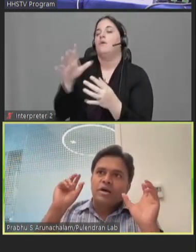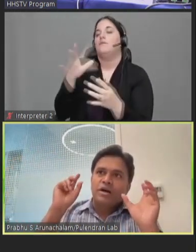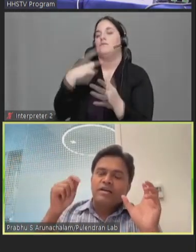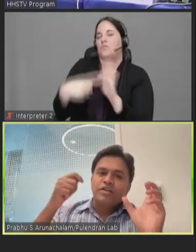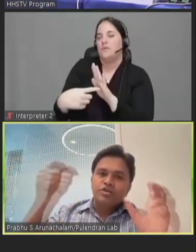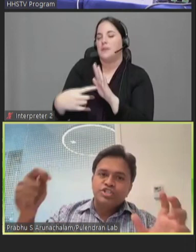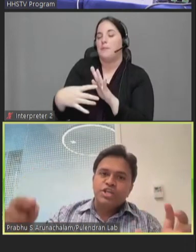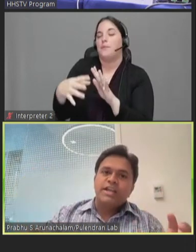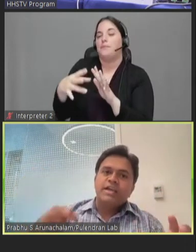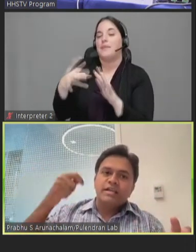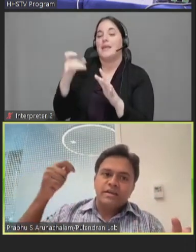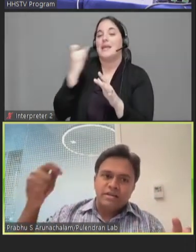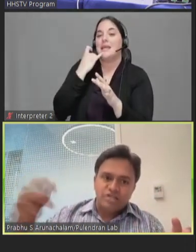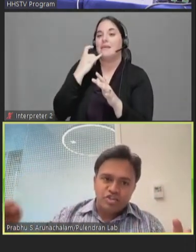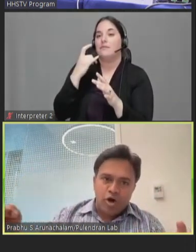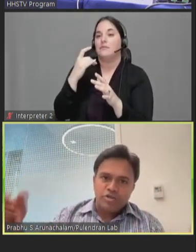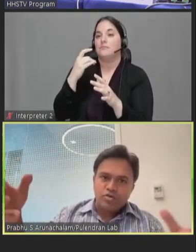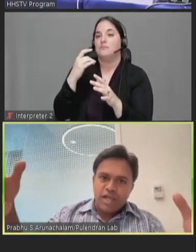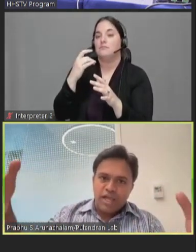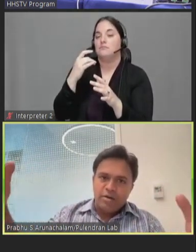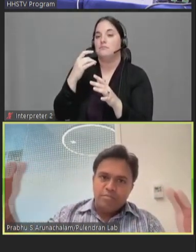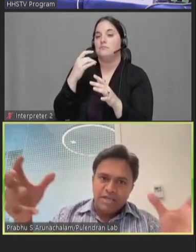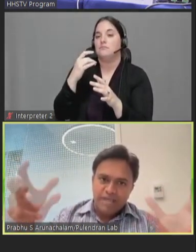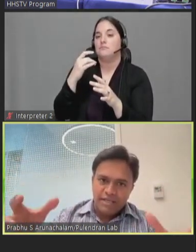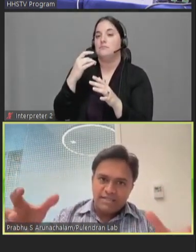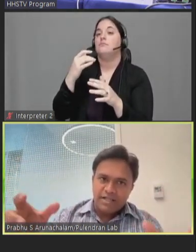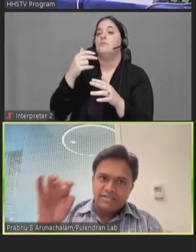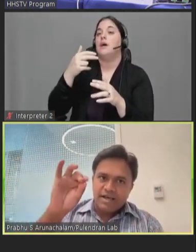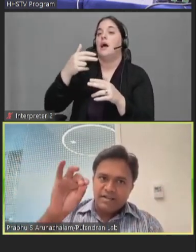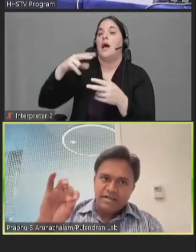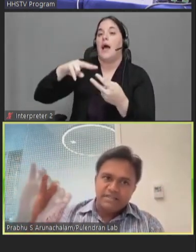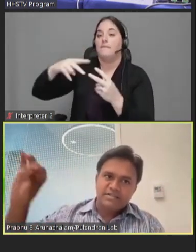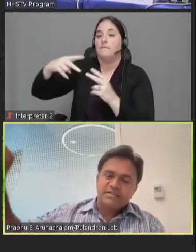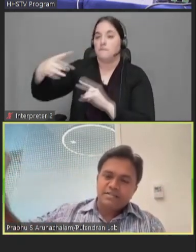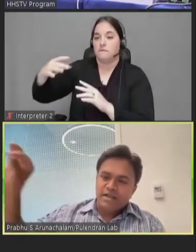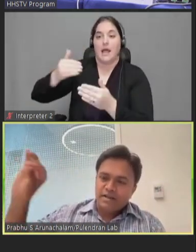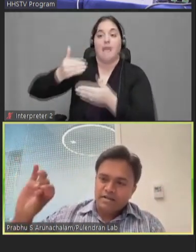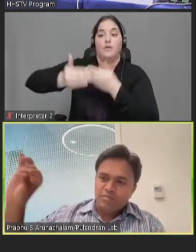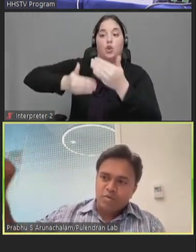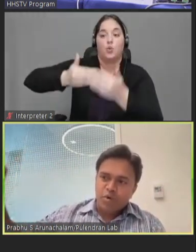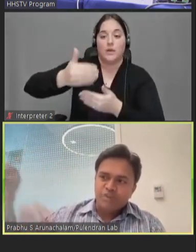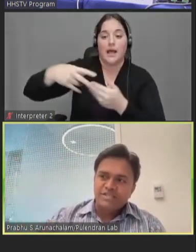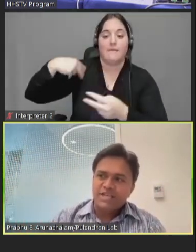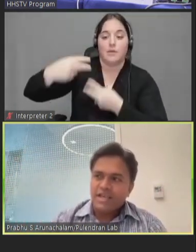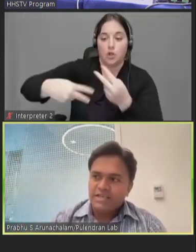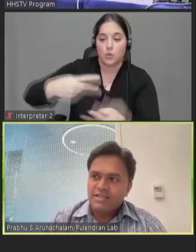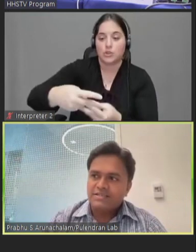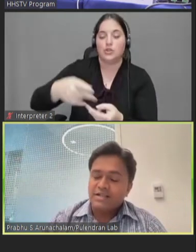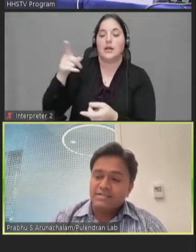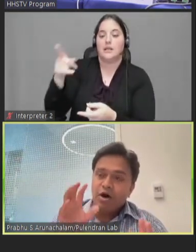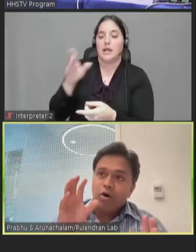evolutionary, they're taught to take up dead cells, and thus, it promotes CDA T cells. Now,